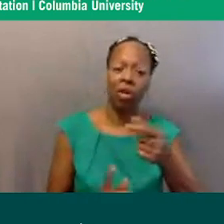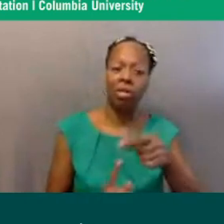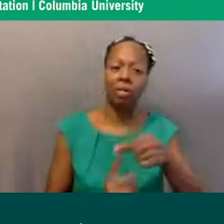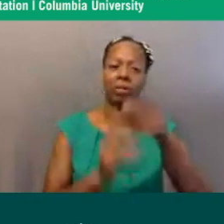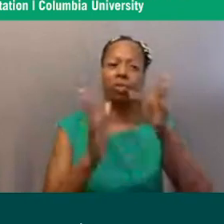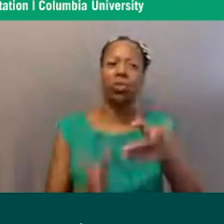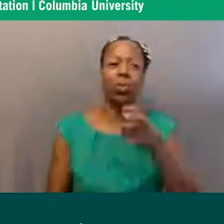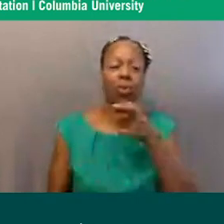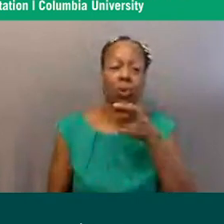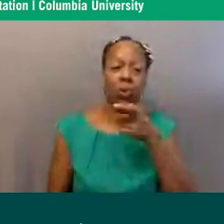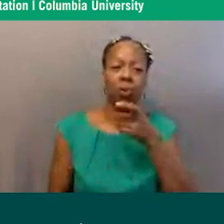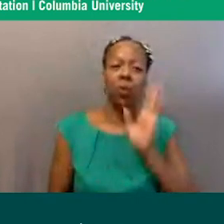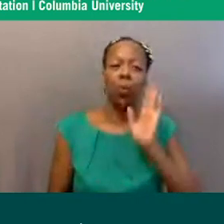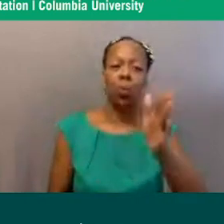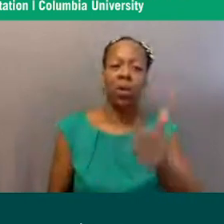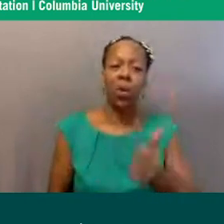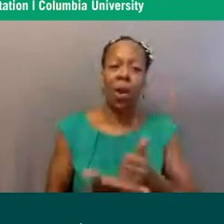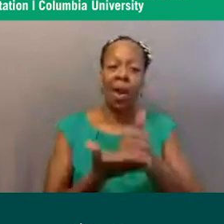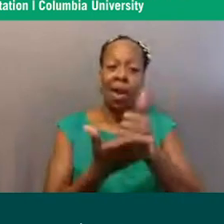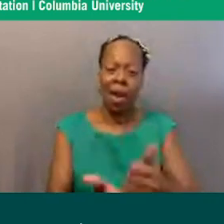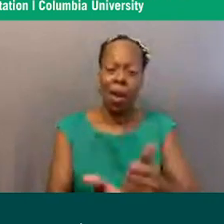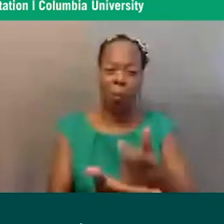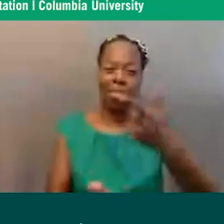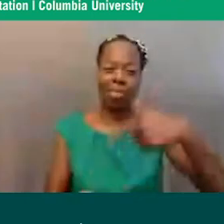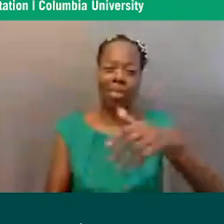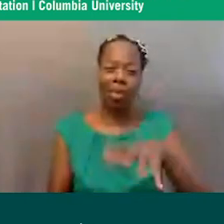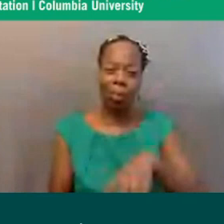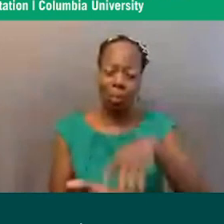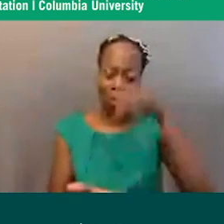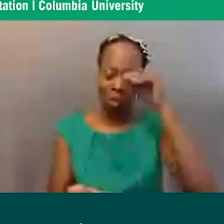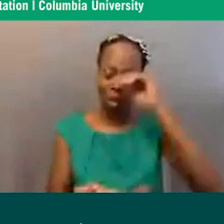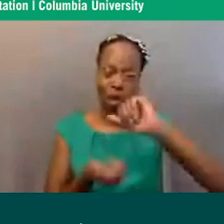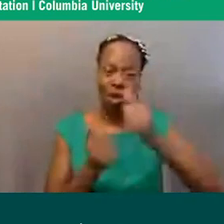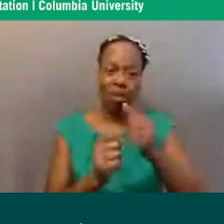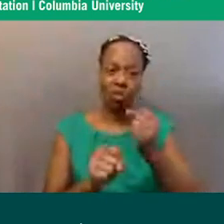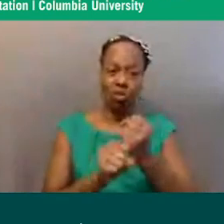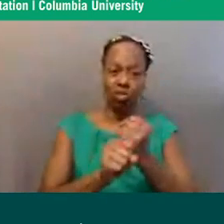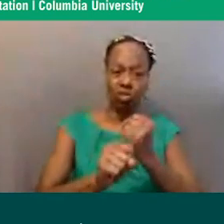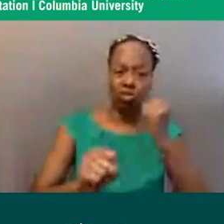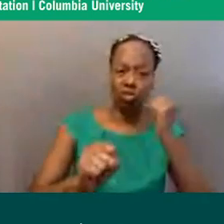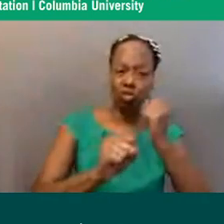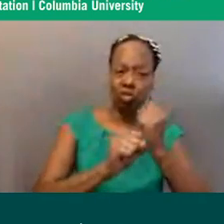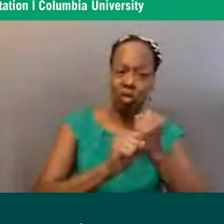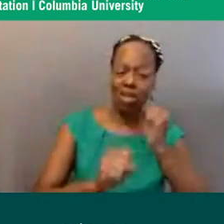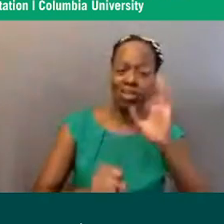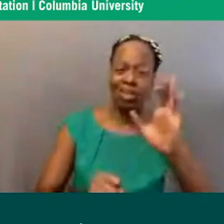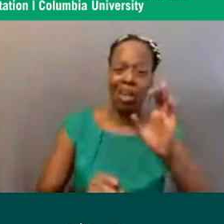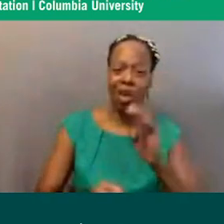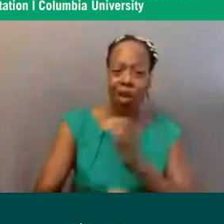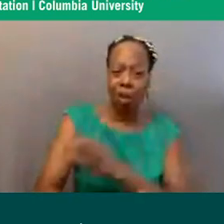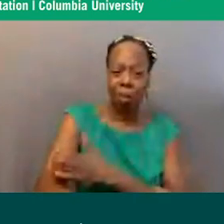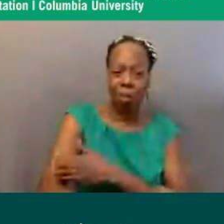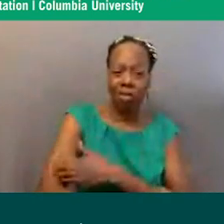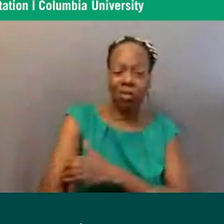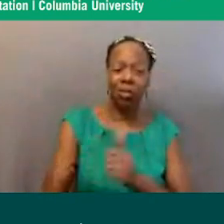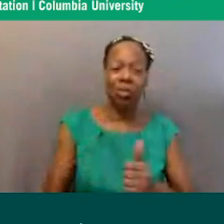to stretch their tight muscle to manage the spasticity. I think that's a really good point that you just sort of bring up at the end,